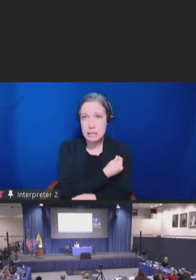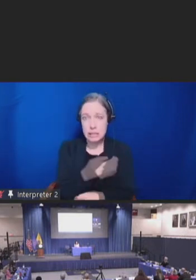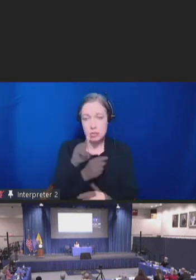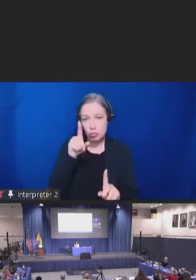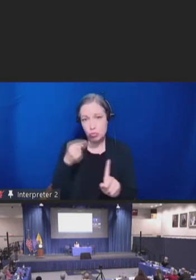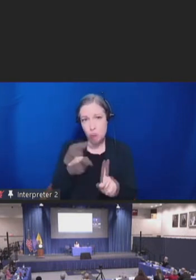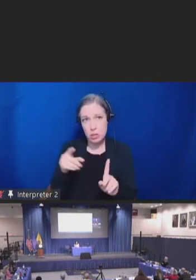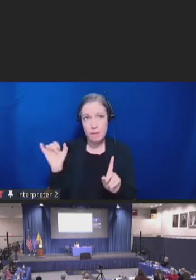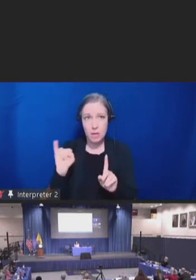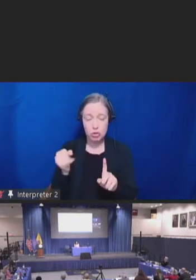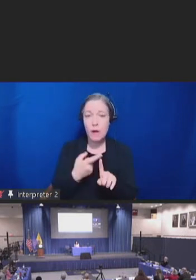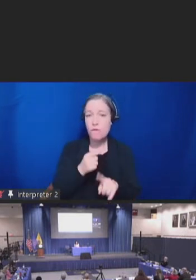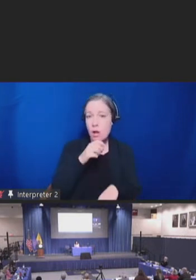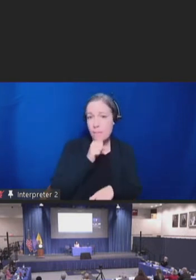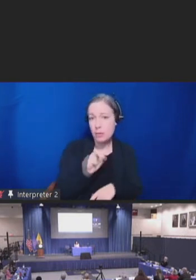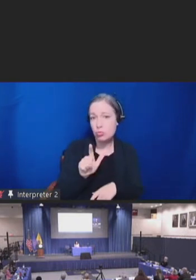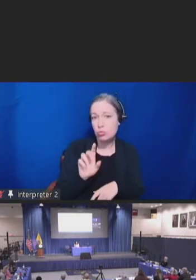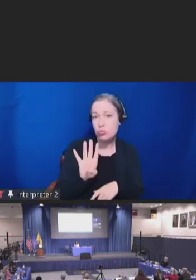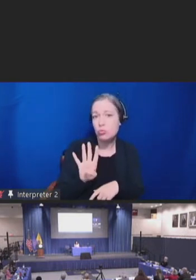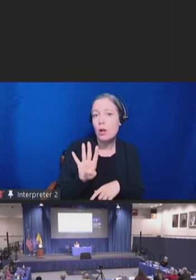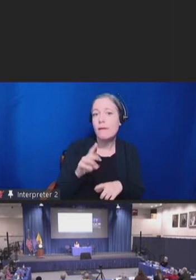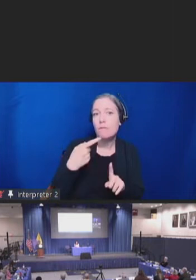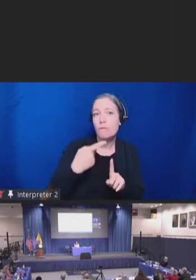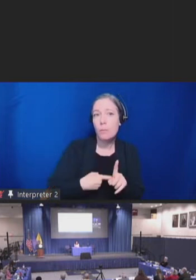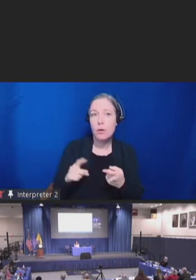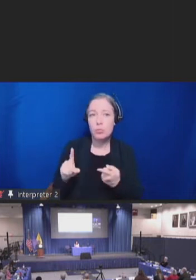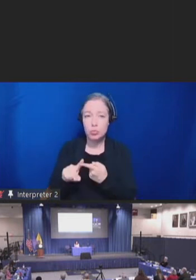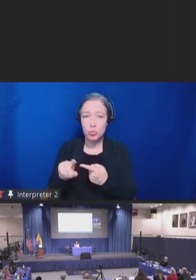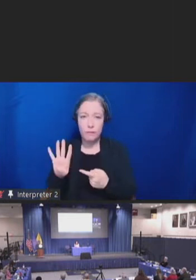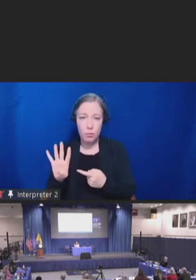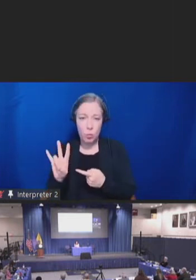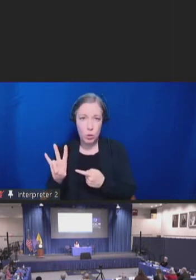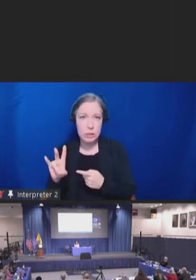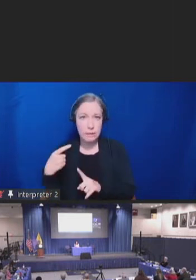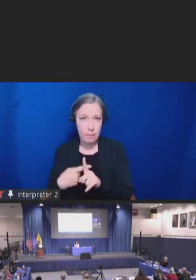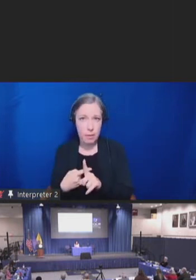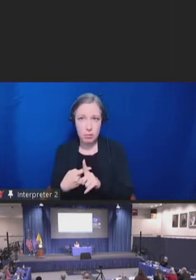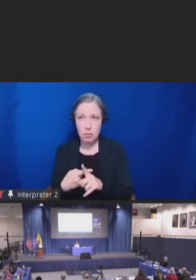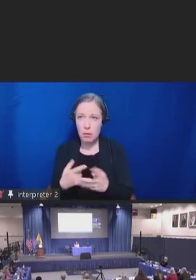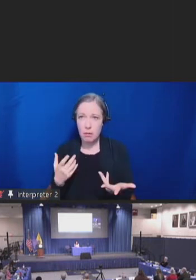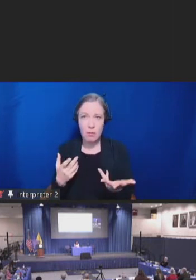The odds of antigen exposure were not significantly different in the cases versus the controlled